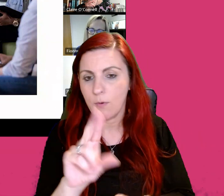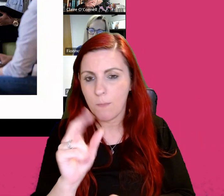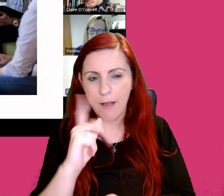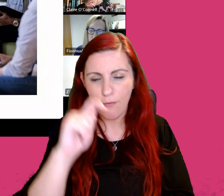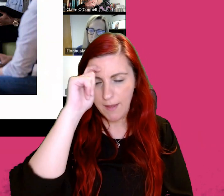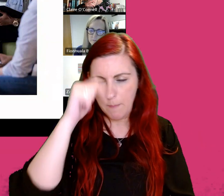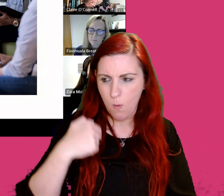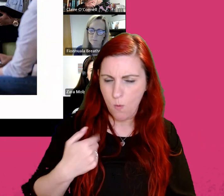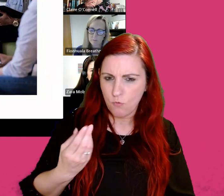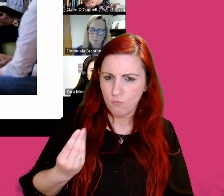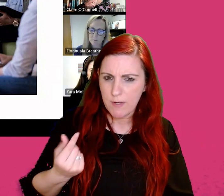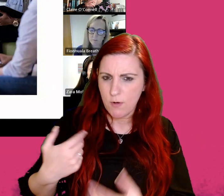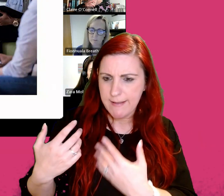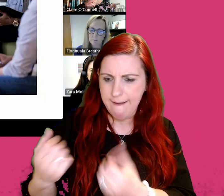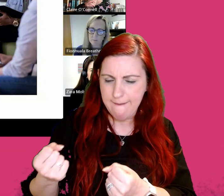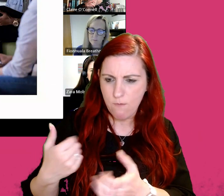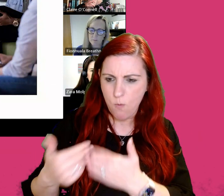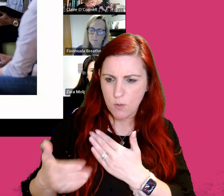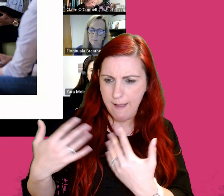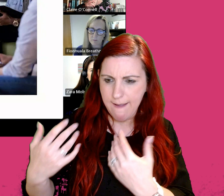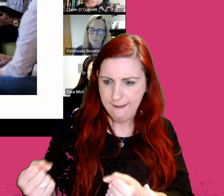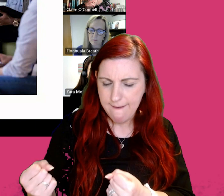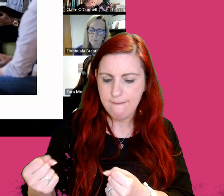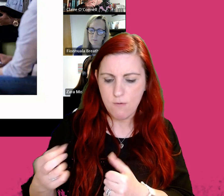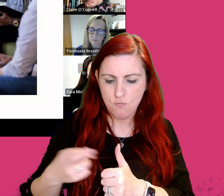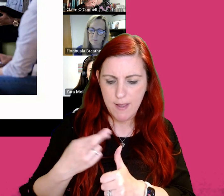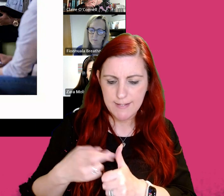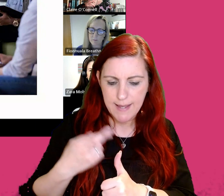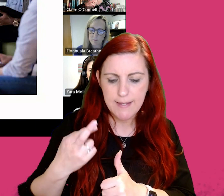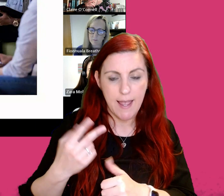know that's both in terms of abilities but also financials that I'll talk about a little bit more